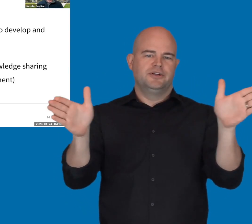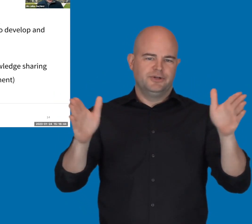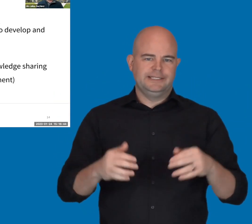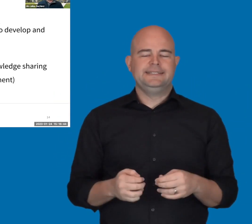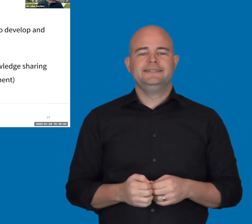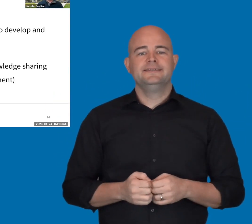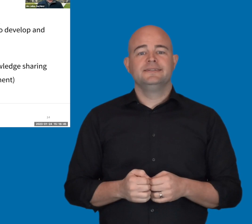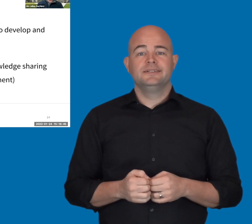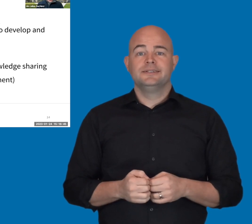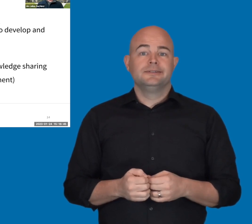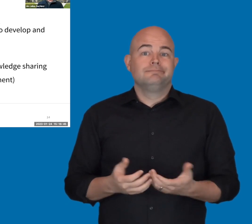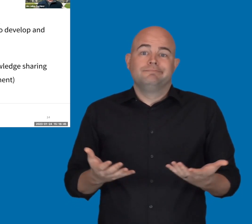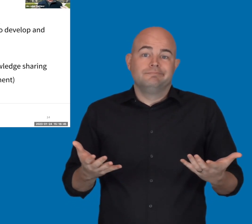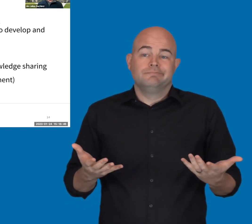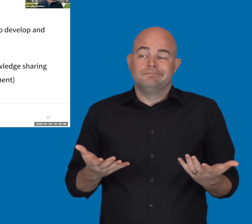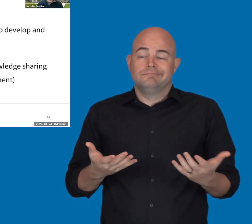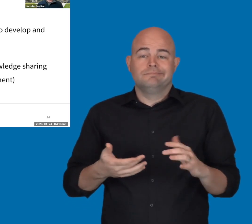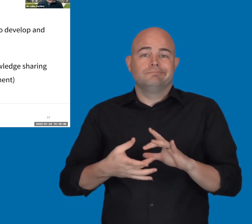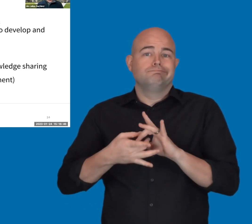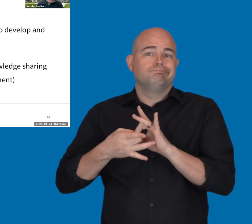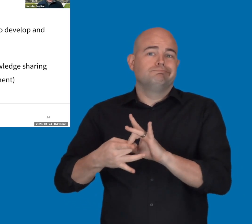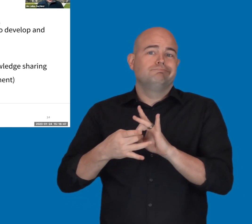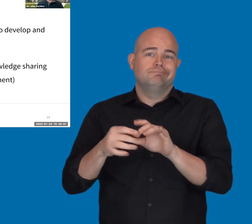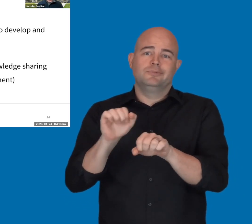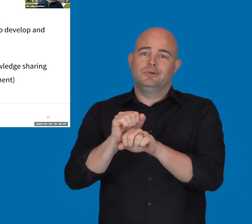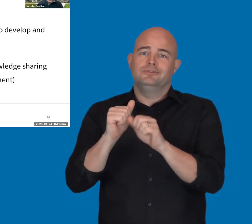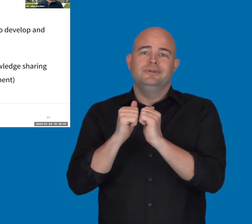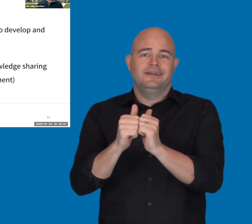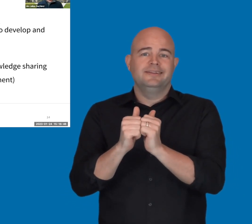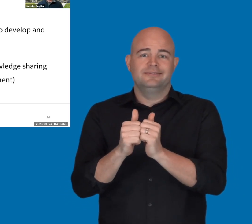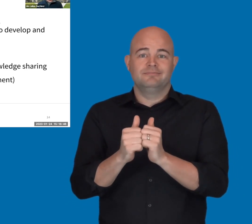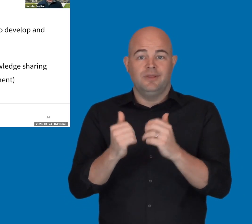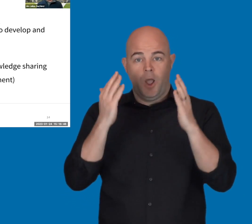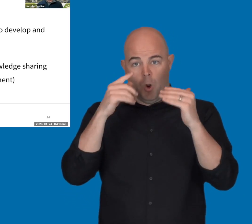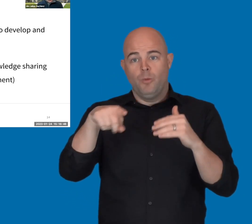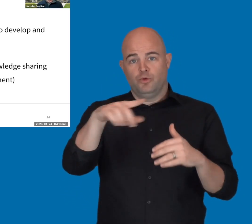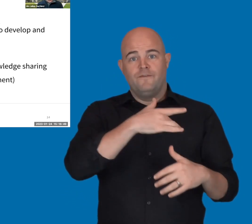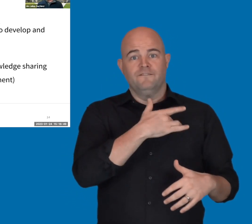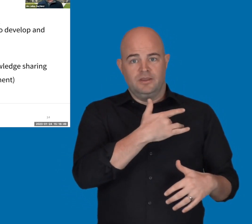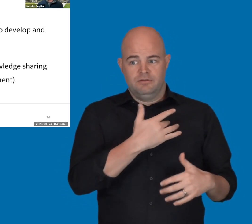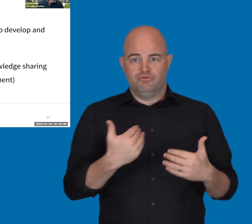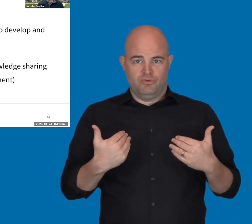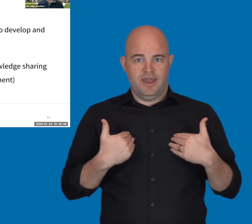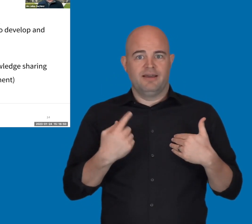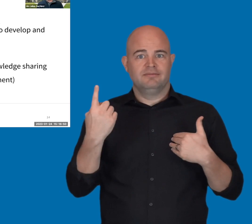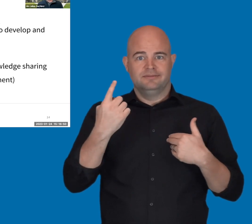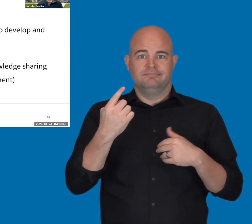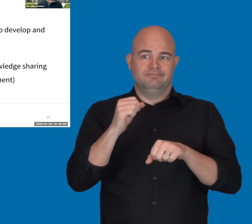in that job description are supporting faculty with accessibility. So, this is a position that reports directly